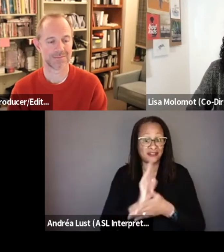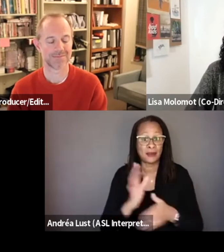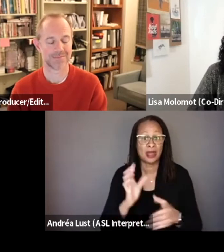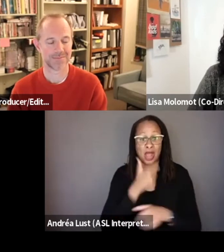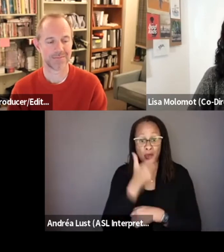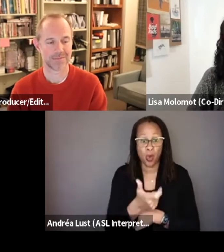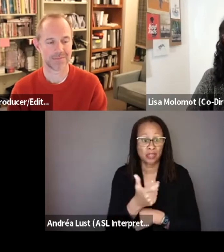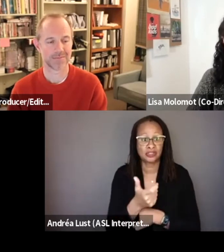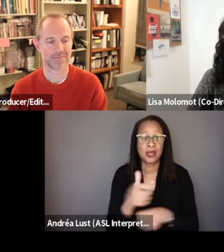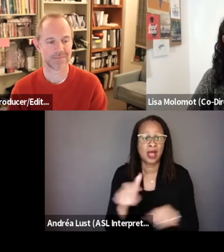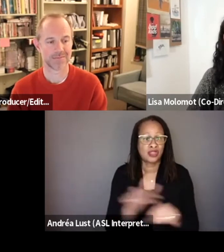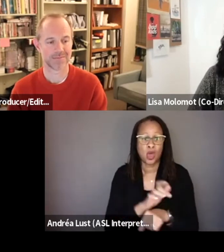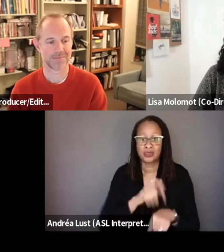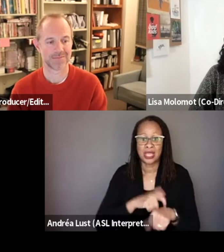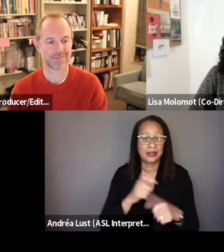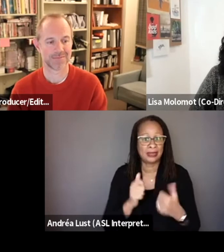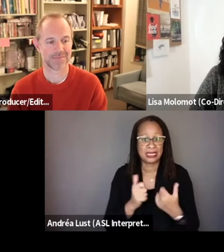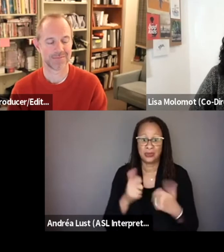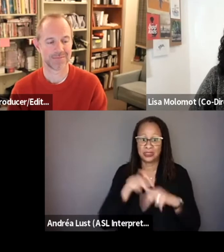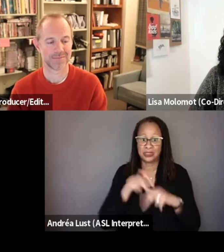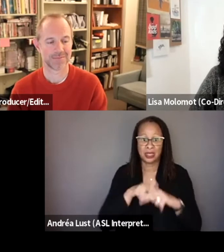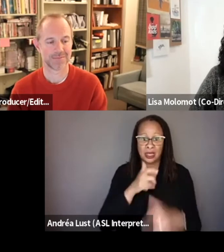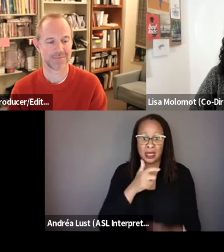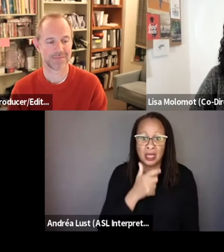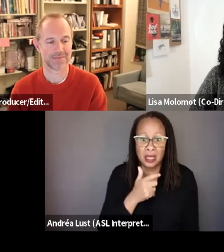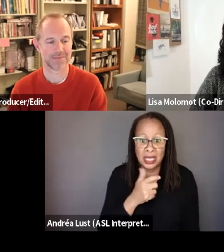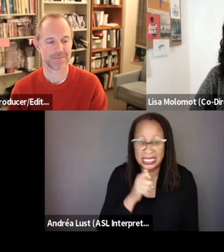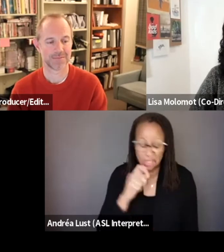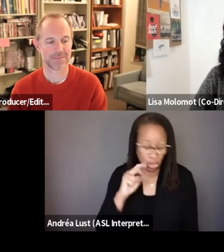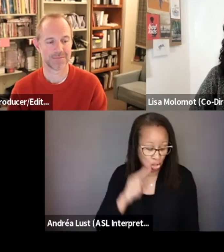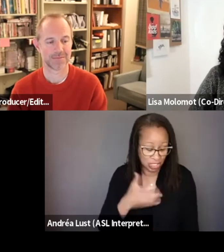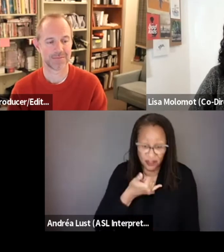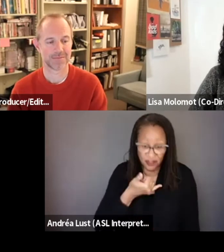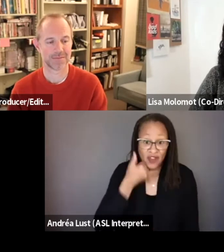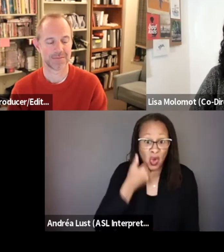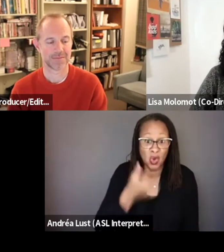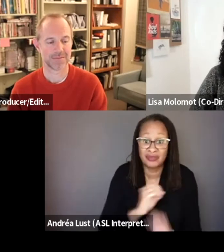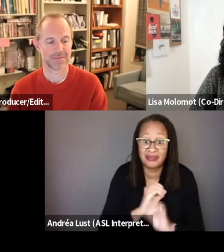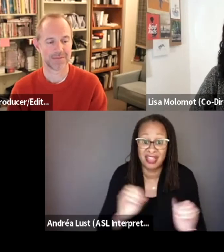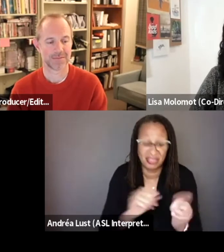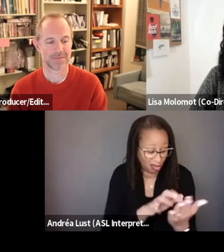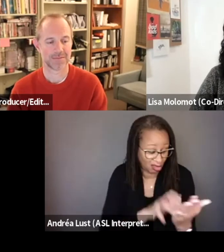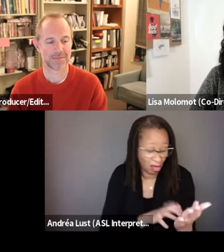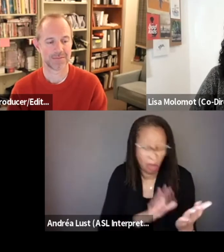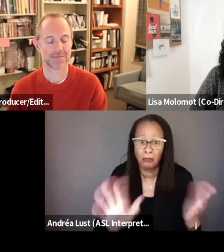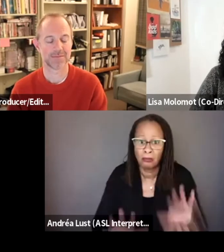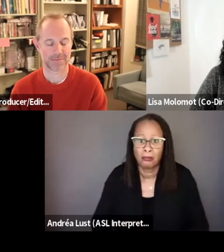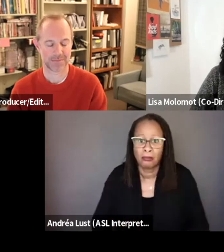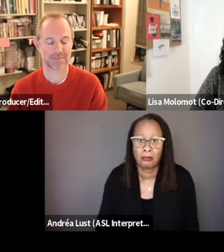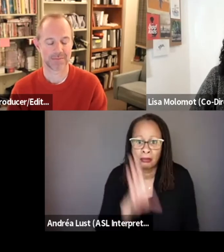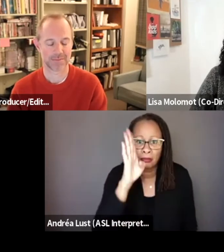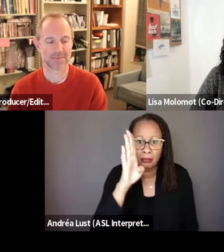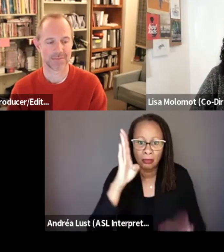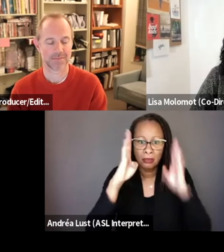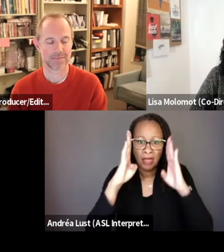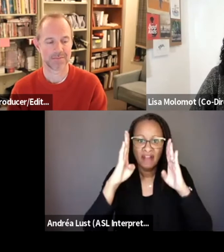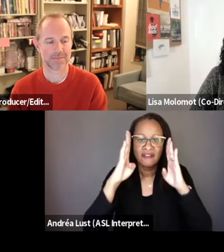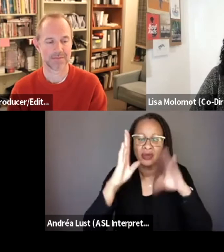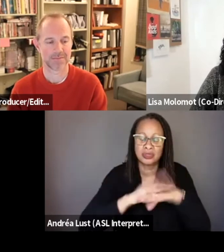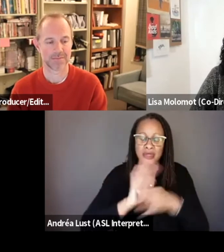and he was leaning in, he didn't check his cell phone one time, he wasn't, you know, he was really taking it in.